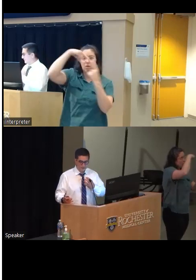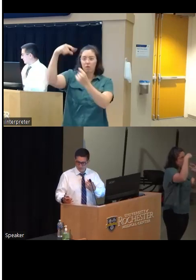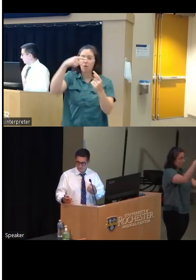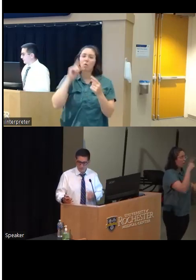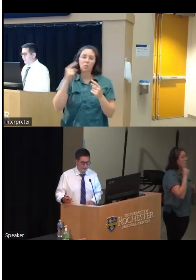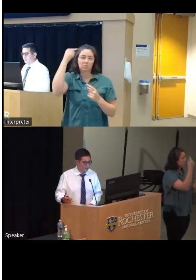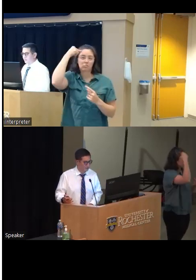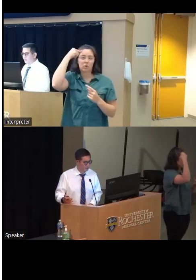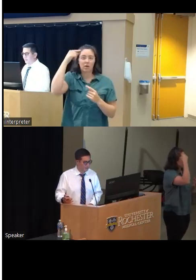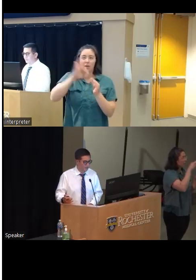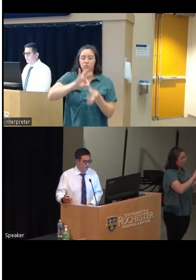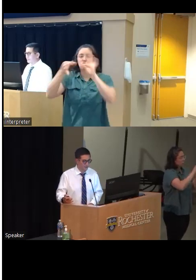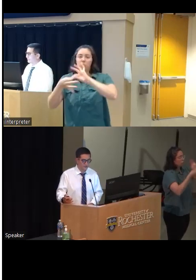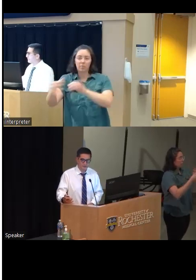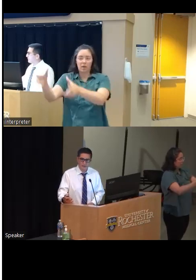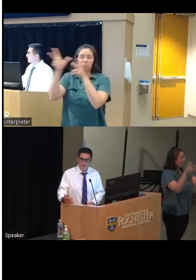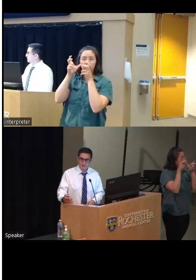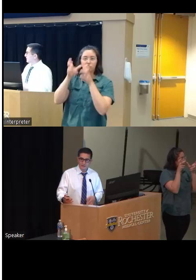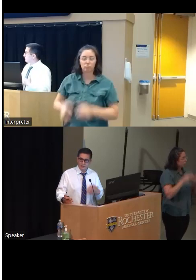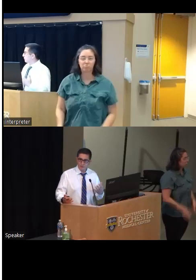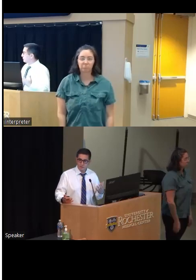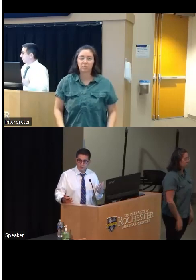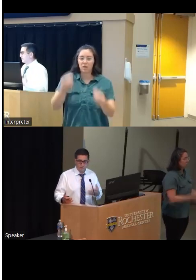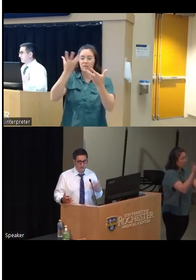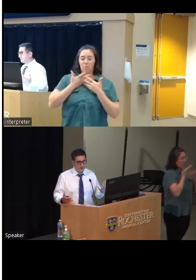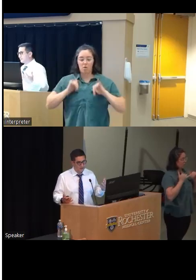get sent to the brain that can interpret that information to let you know sort of what the